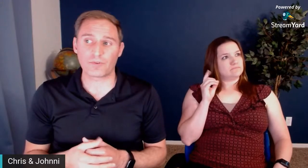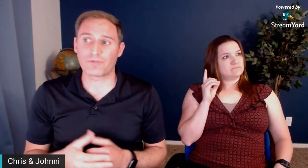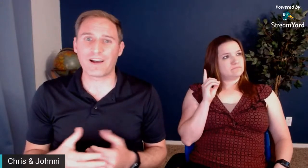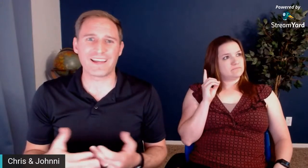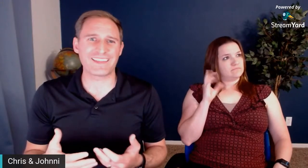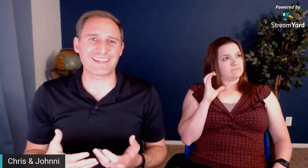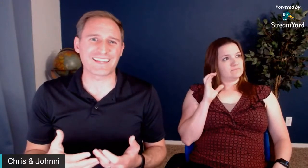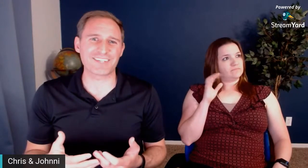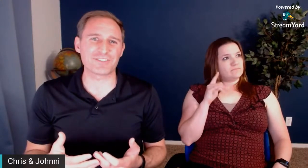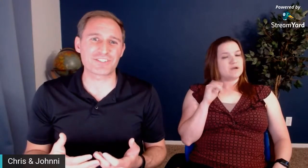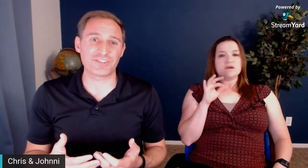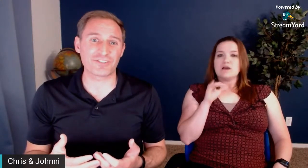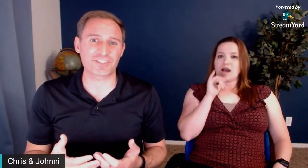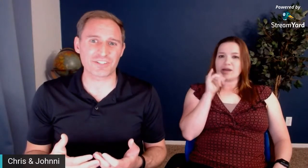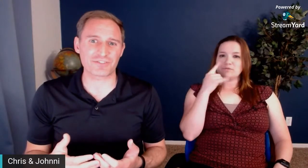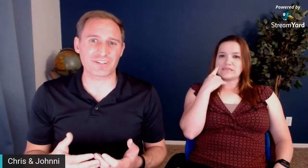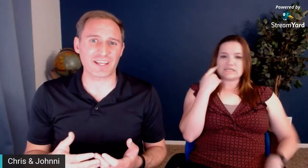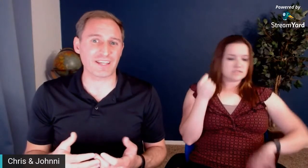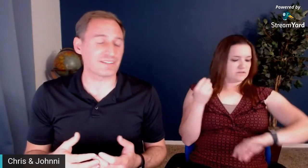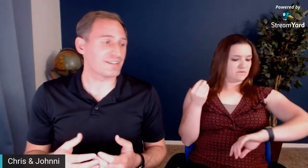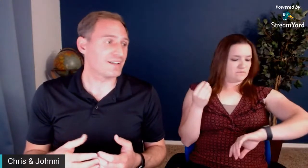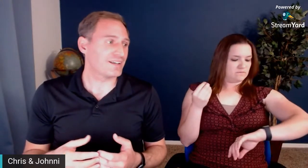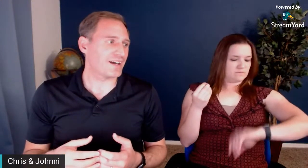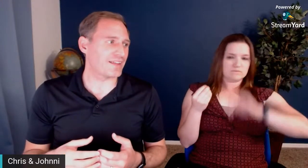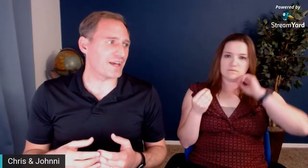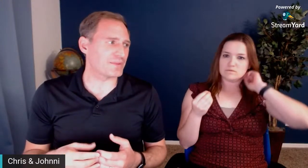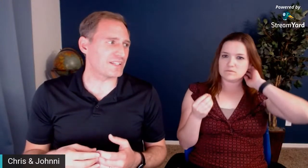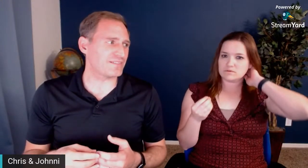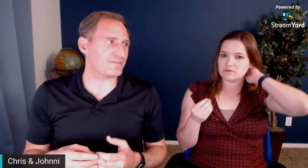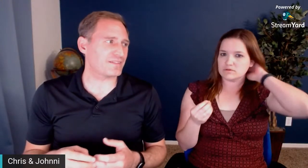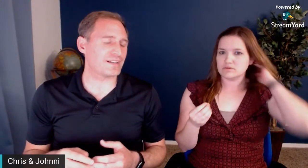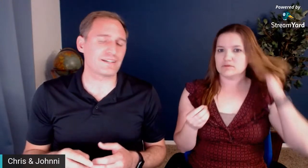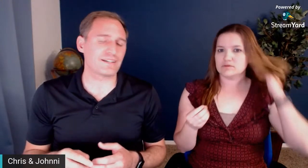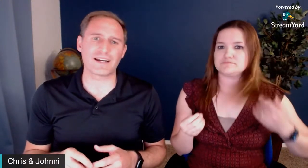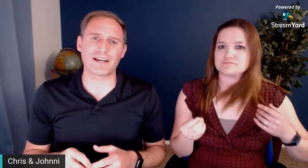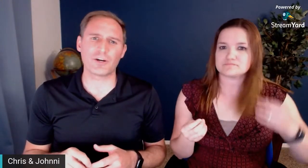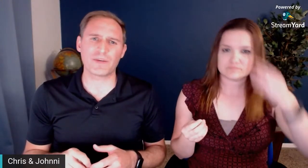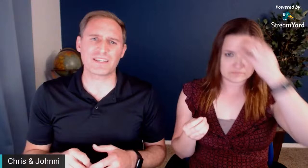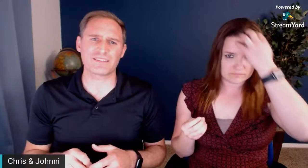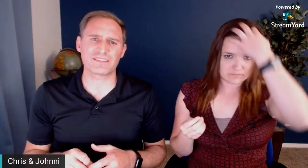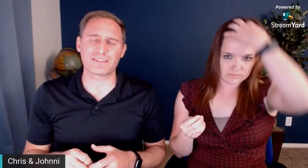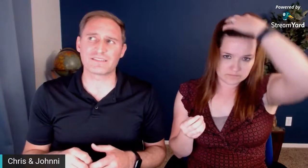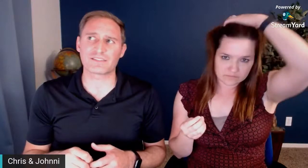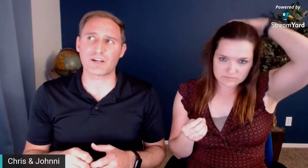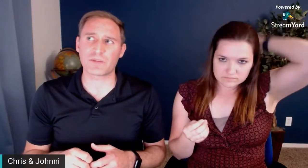provide that language to your children and i believe i hope i get the statistic right but